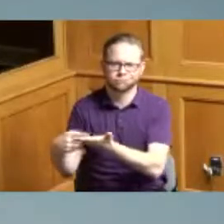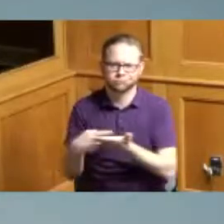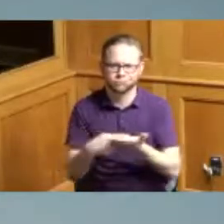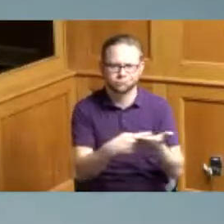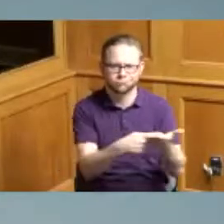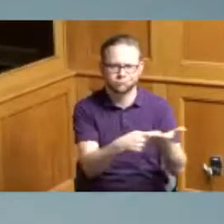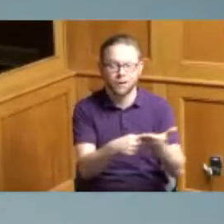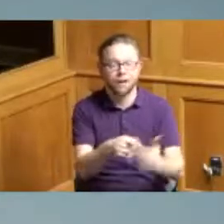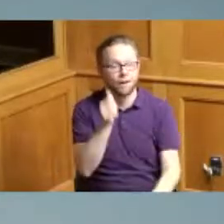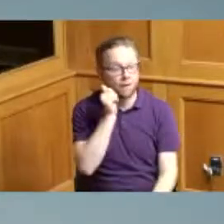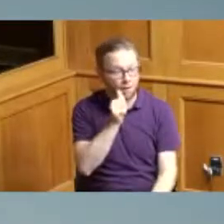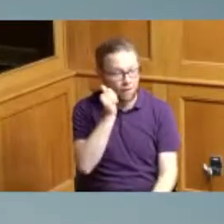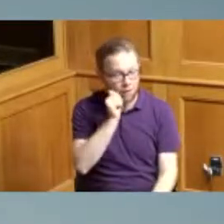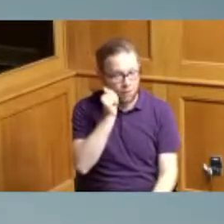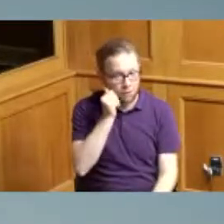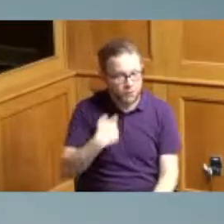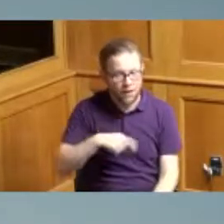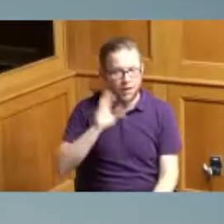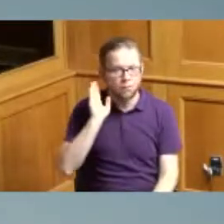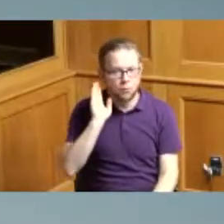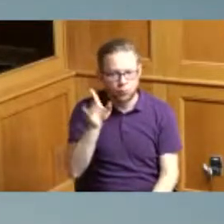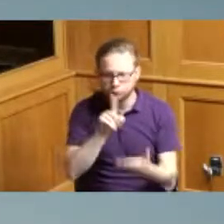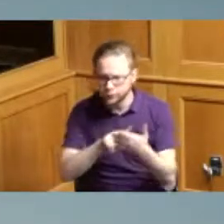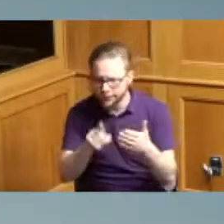each and every day on this at the end of the day to see where we are